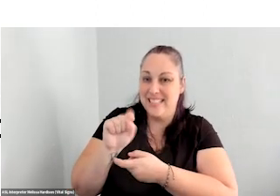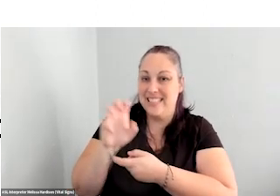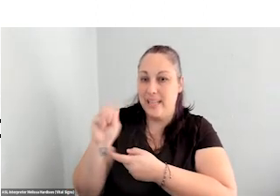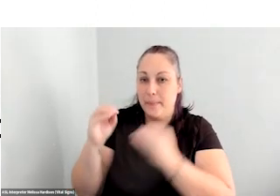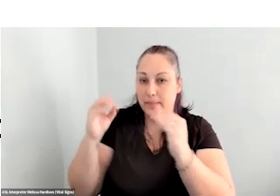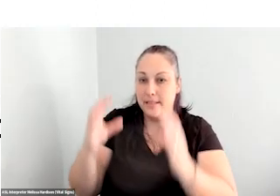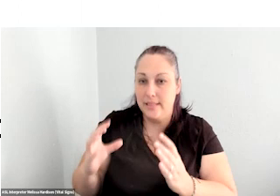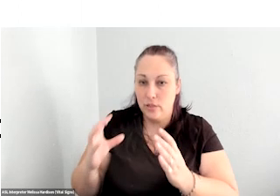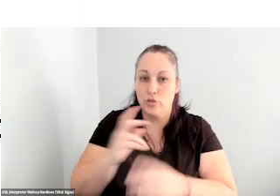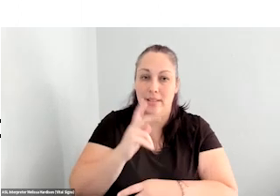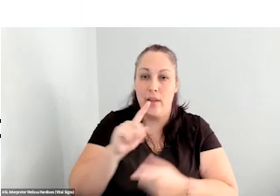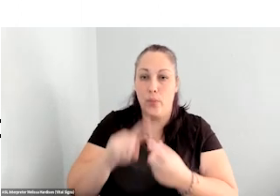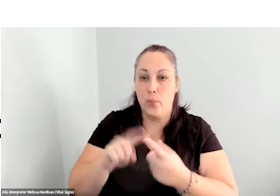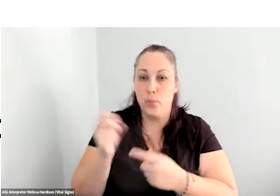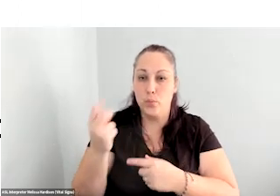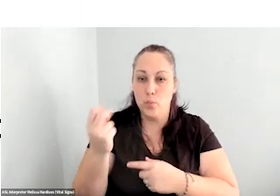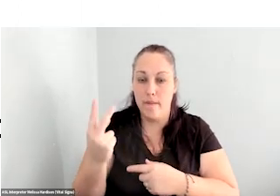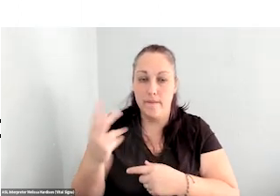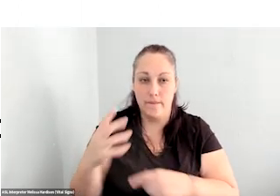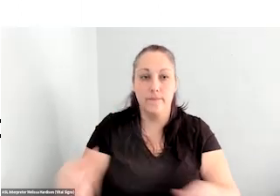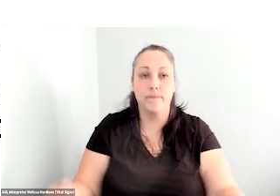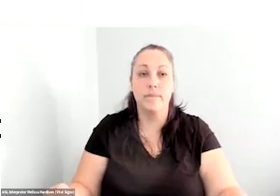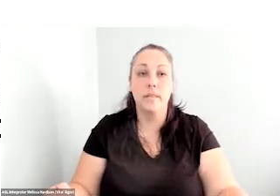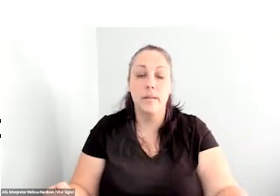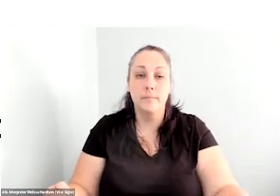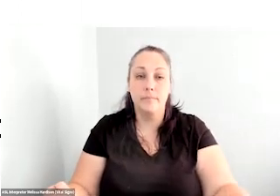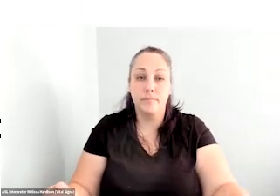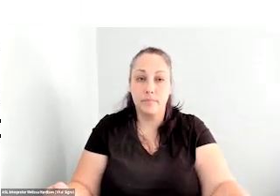Advancing innovation and impact in undergraduate STEM education